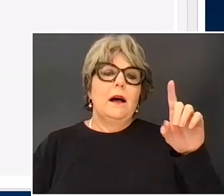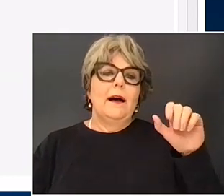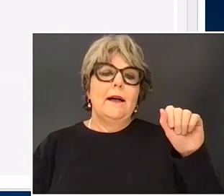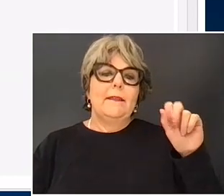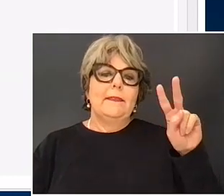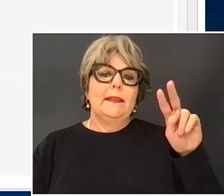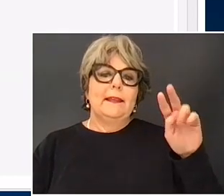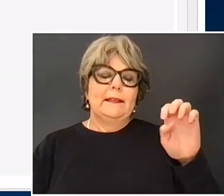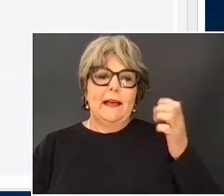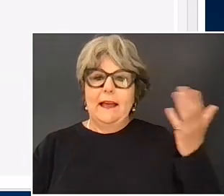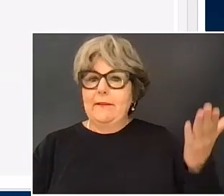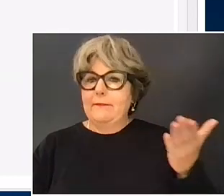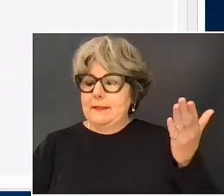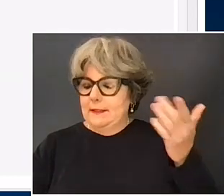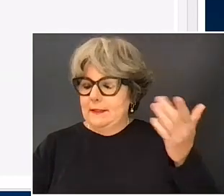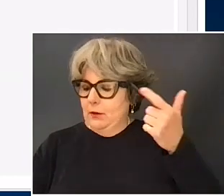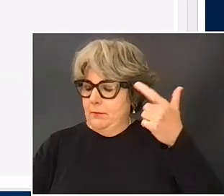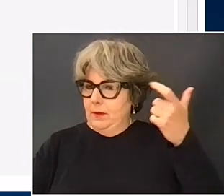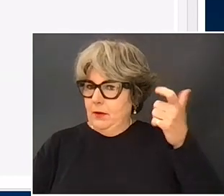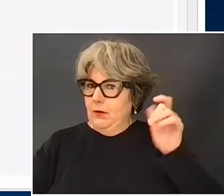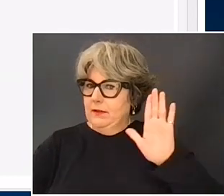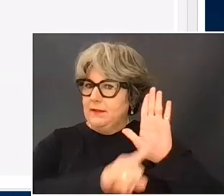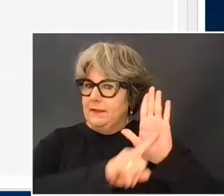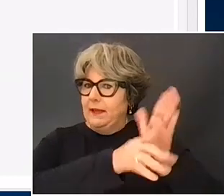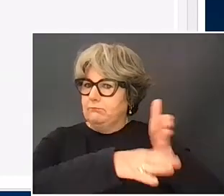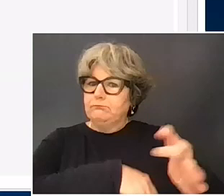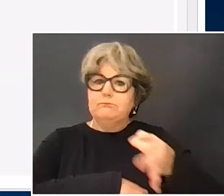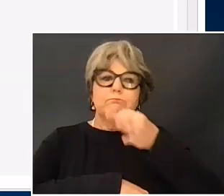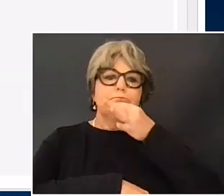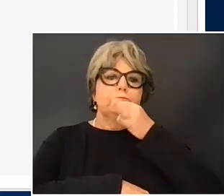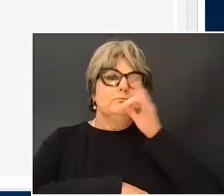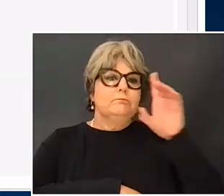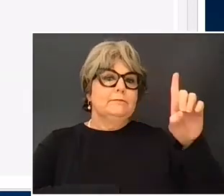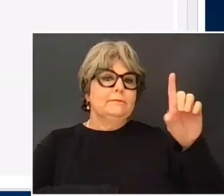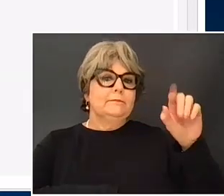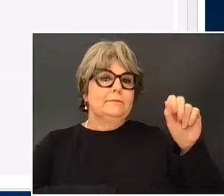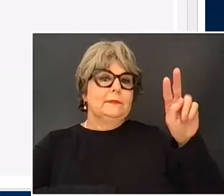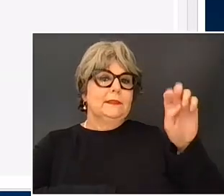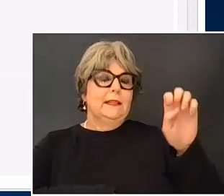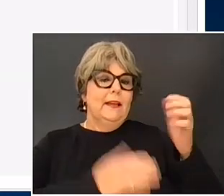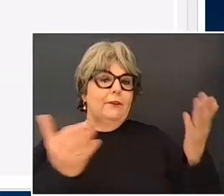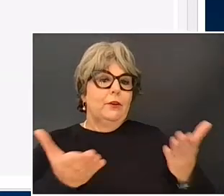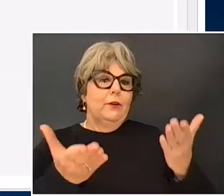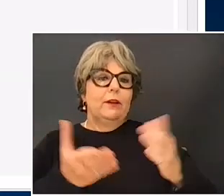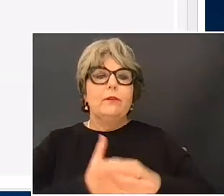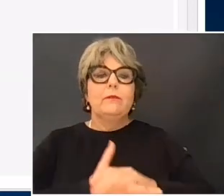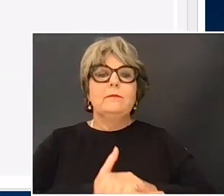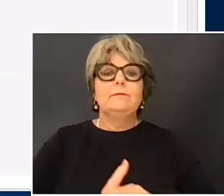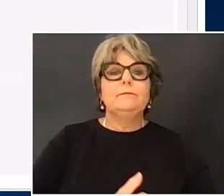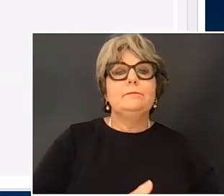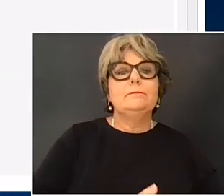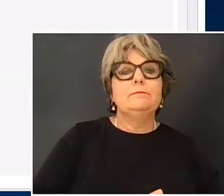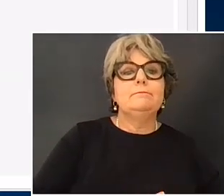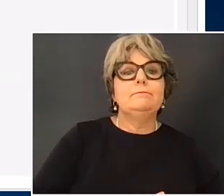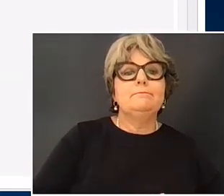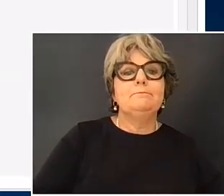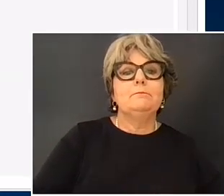that's definitely his area of expertise. Dave, are you out there? Go ahead, Dave. Yeah. Sure. Thanks, everyone.